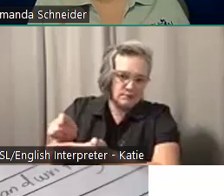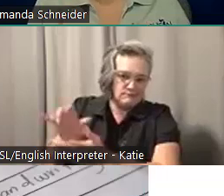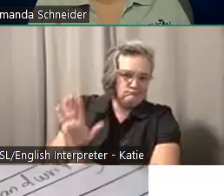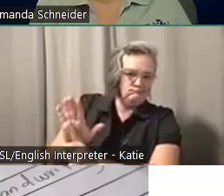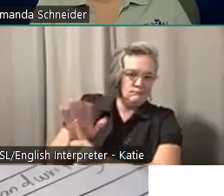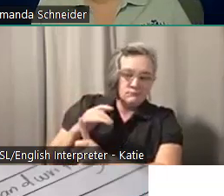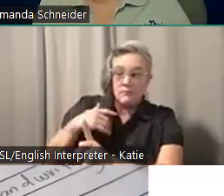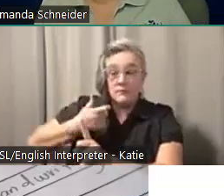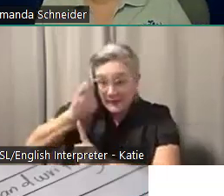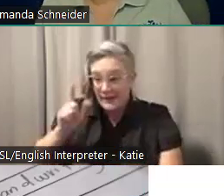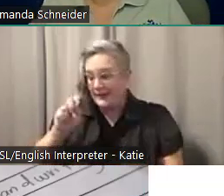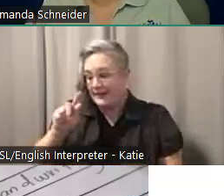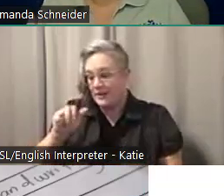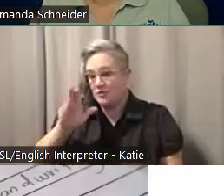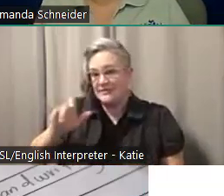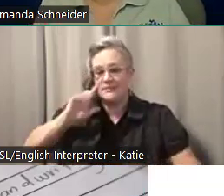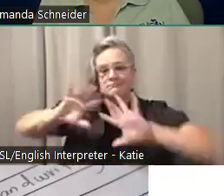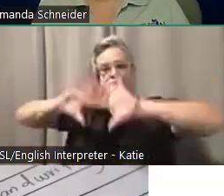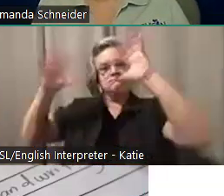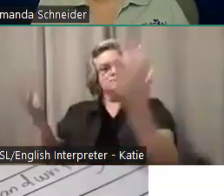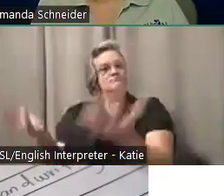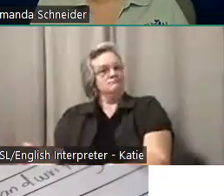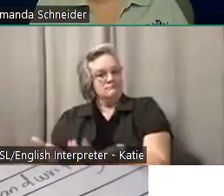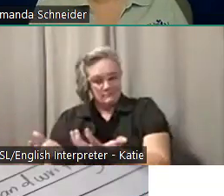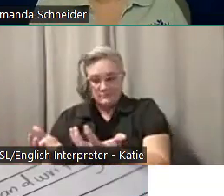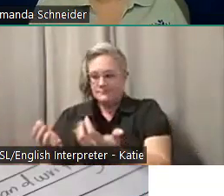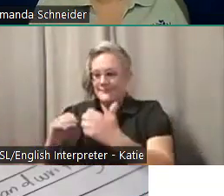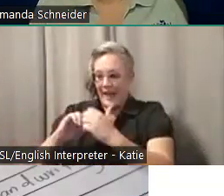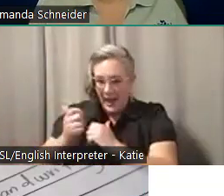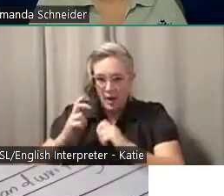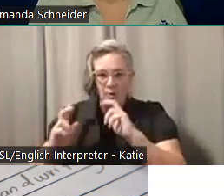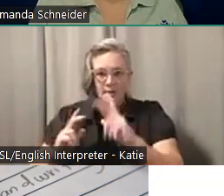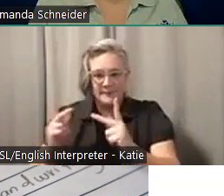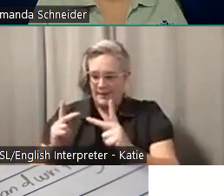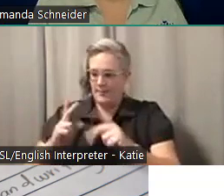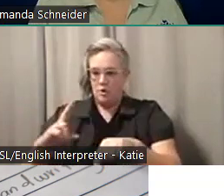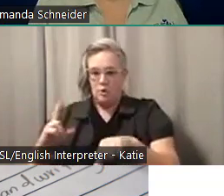But really, literacy is the interaction of the ways people come to use language.